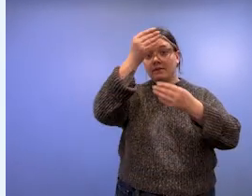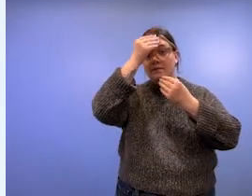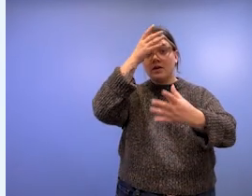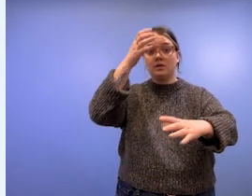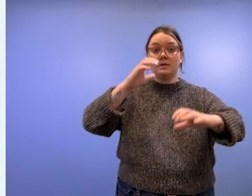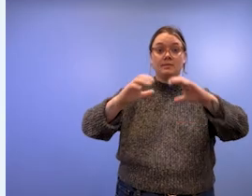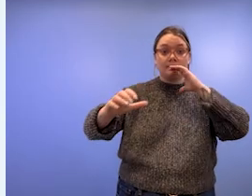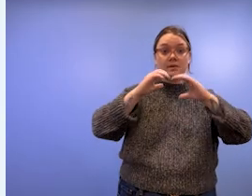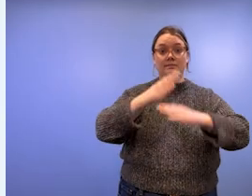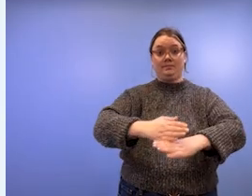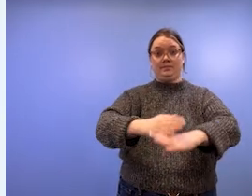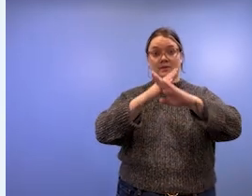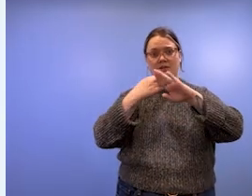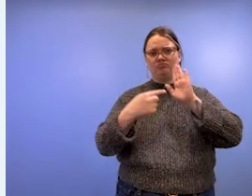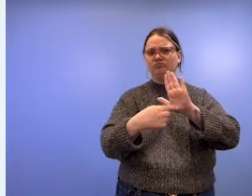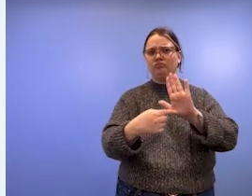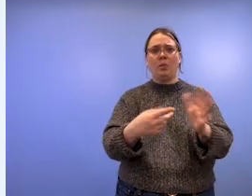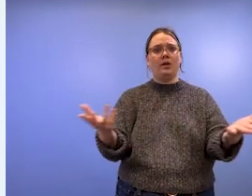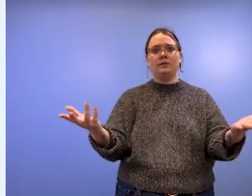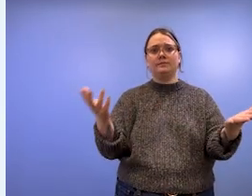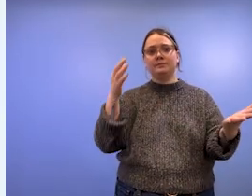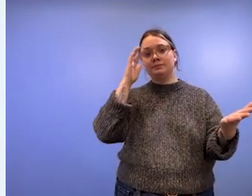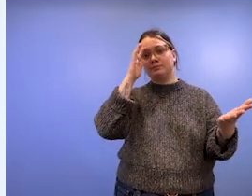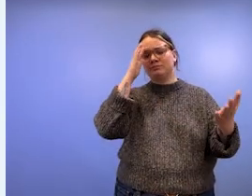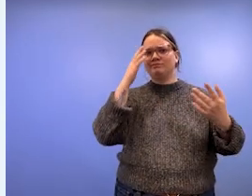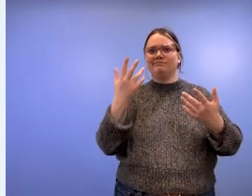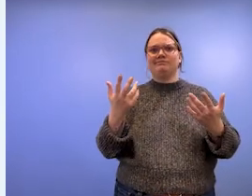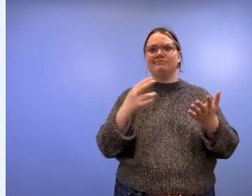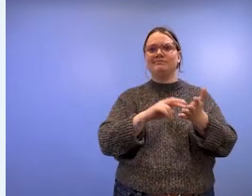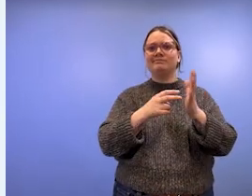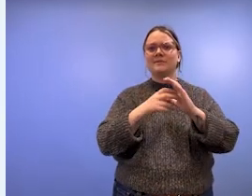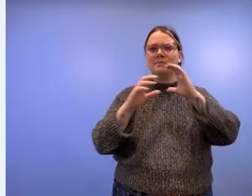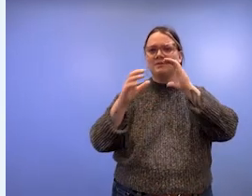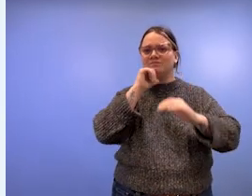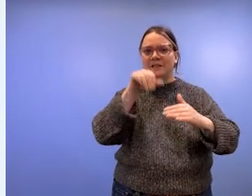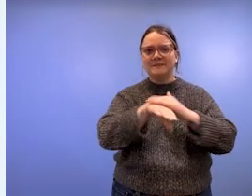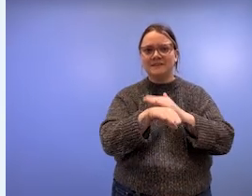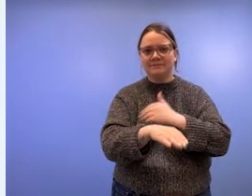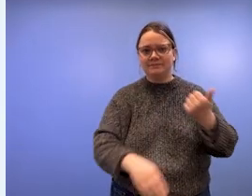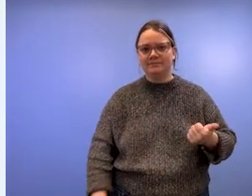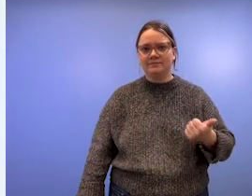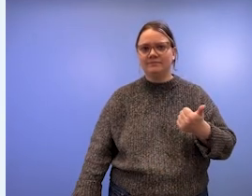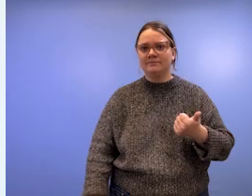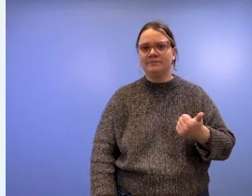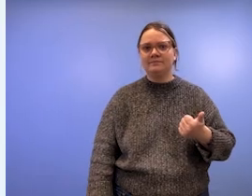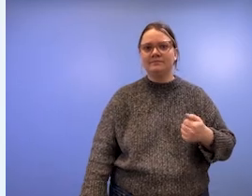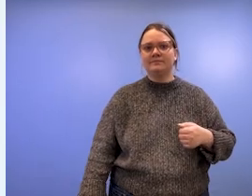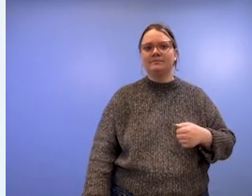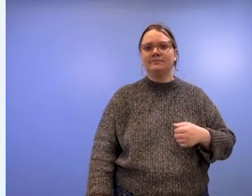the information communication barriers. Examples of this, so this is when communications are